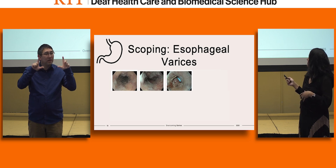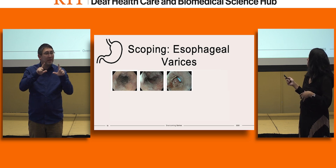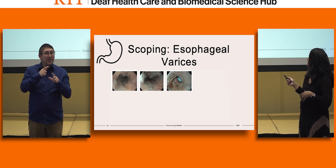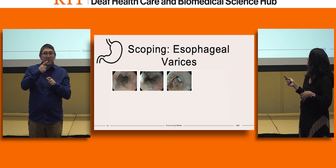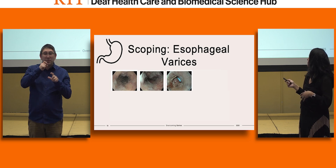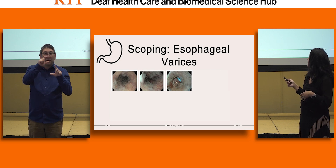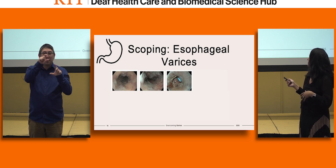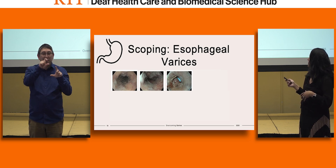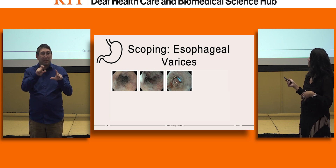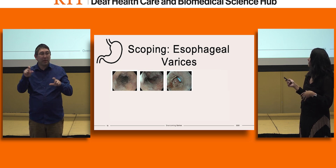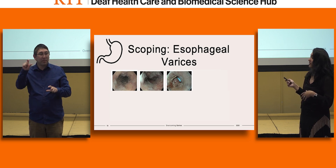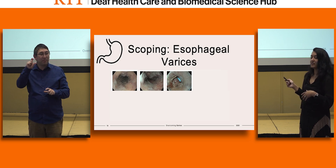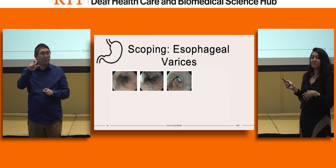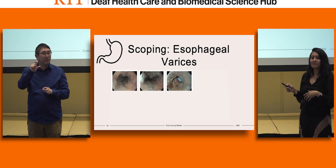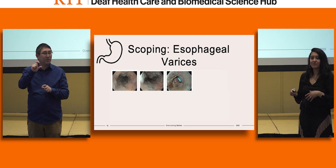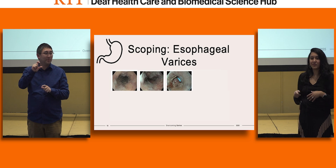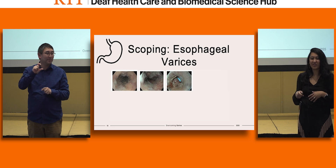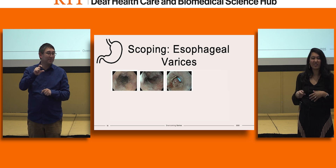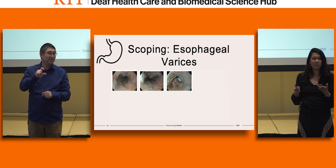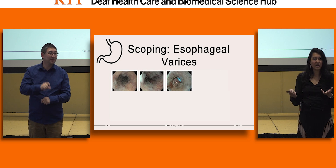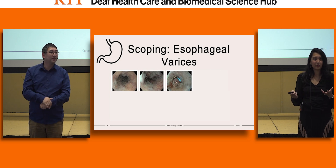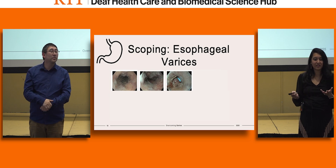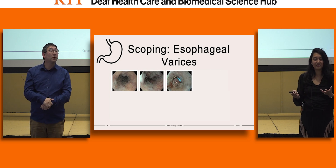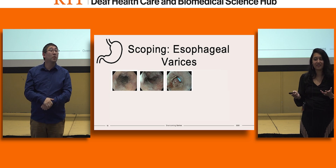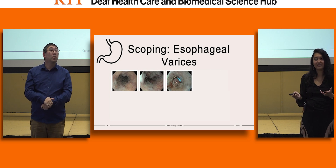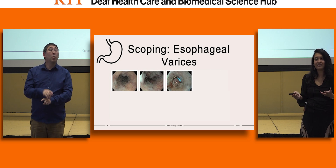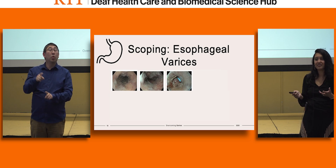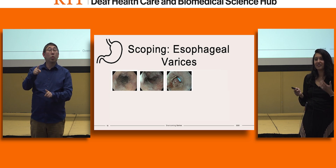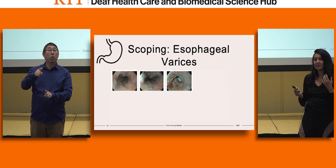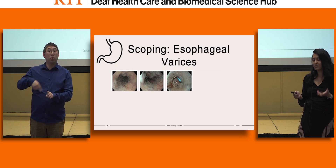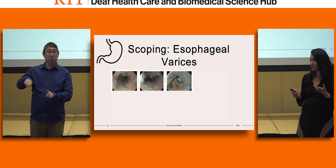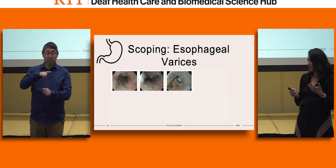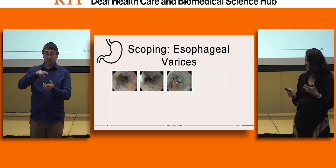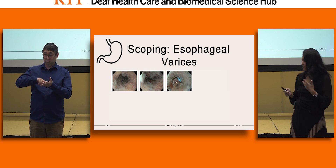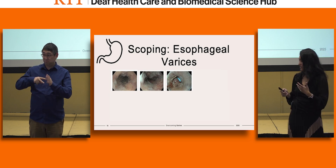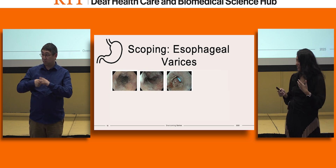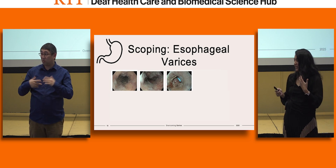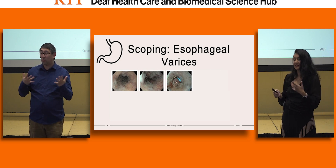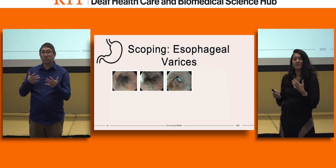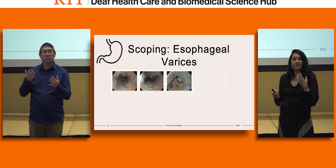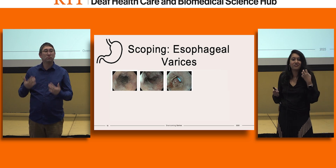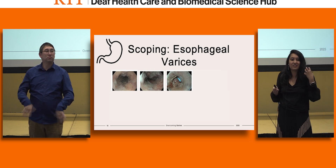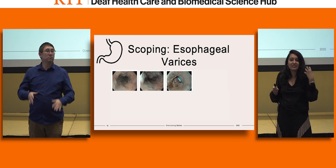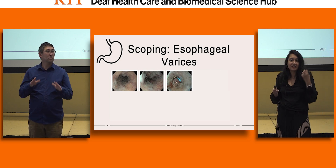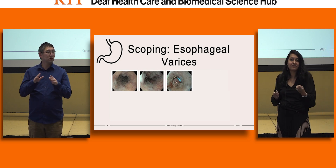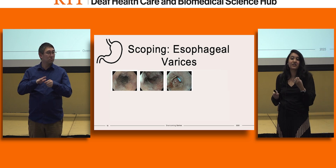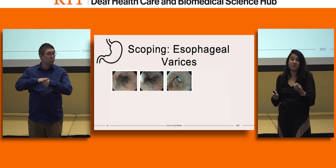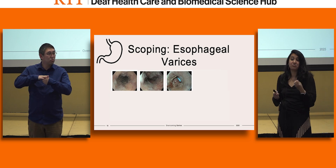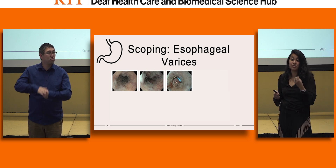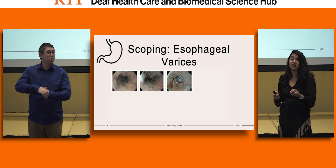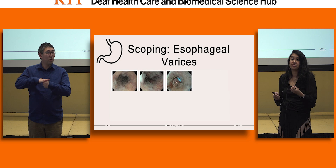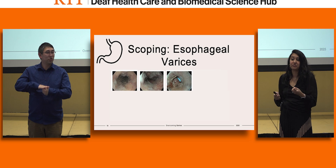there's these little red spots on them-- they call them red wale signs-- and those actually mean that there's significant pressure